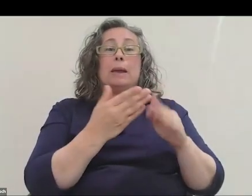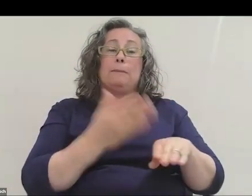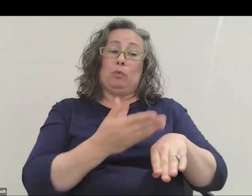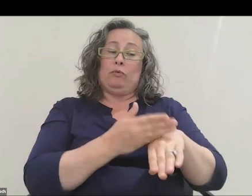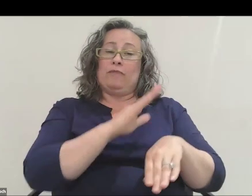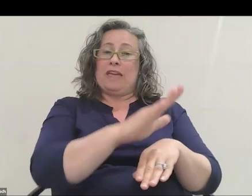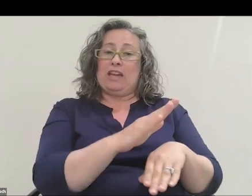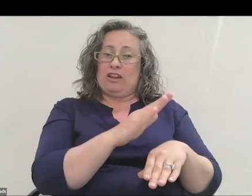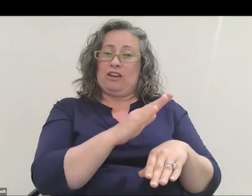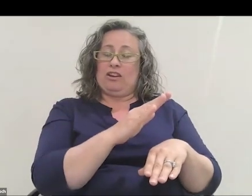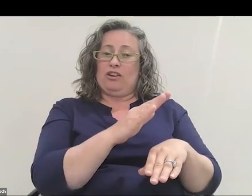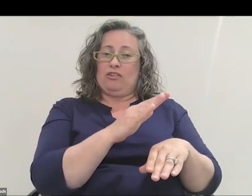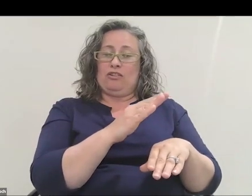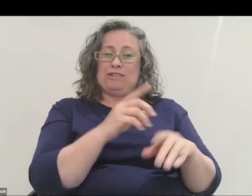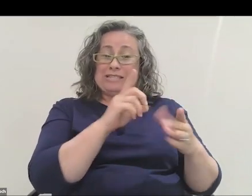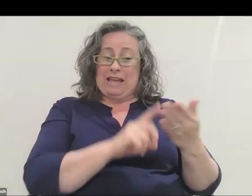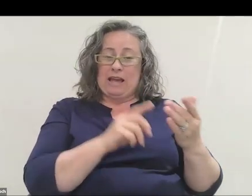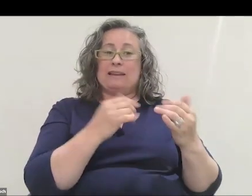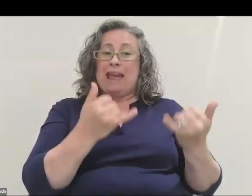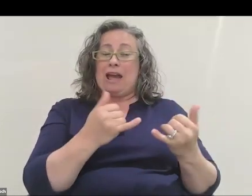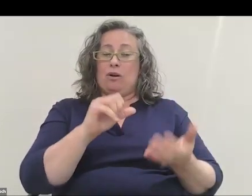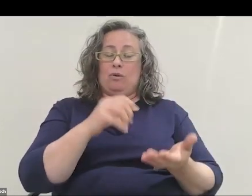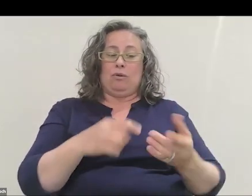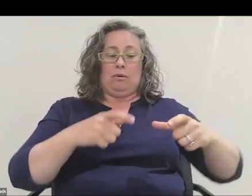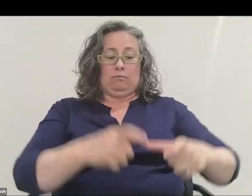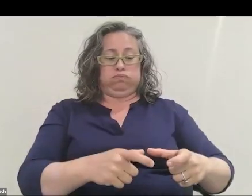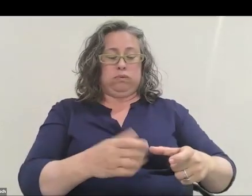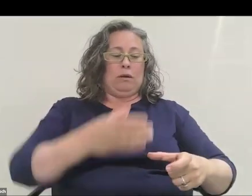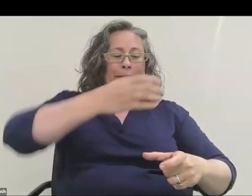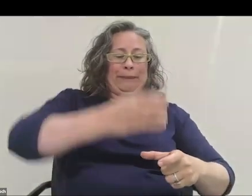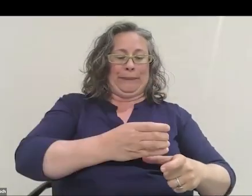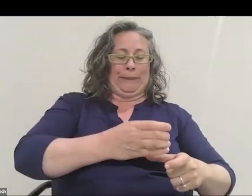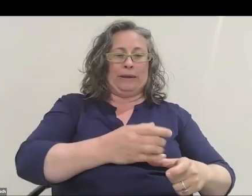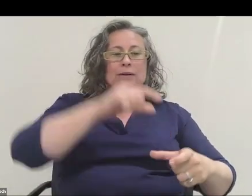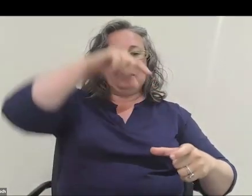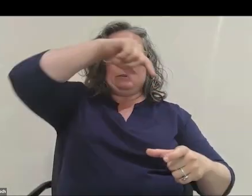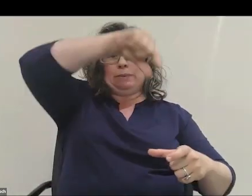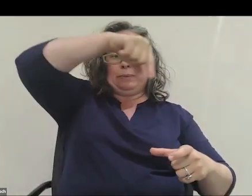for multiple years now. One organization in our mentorship program this year